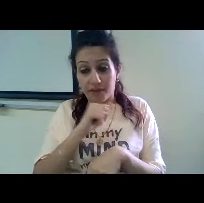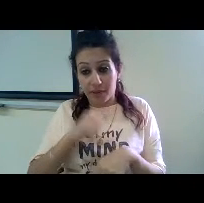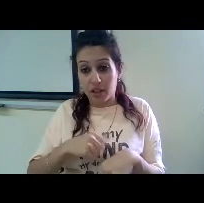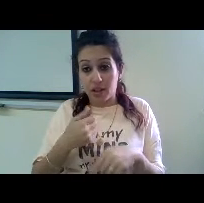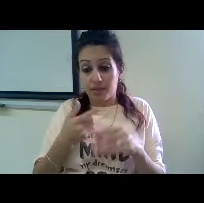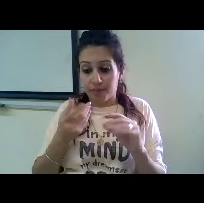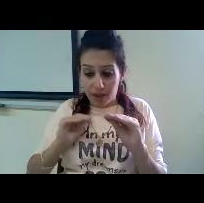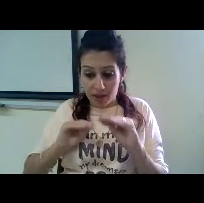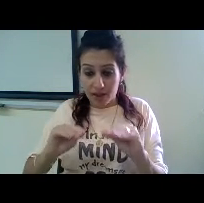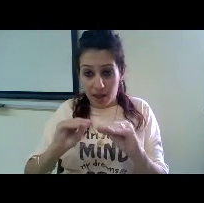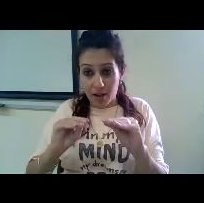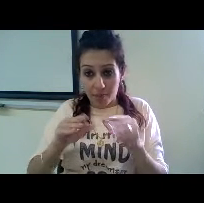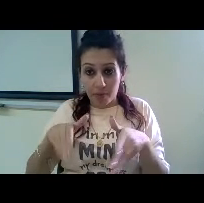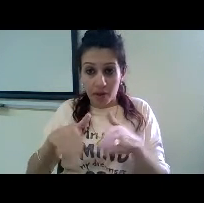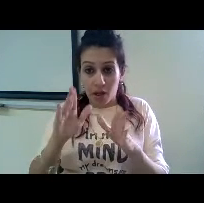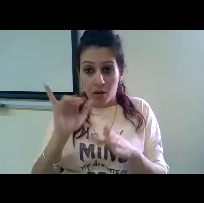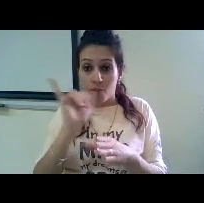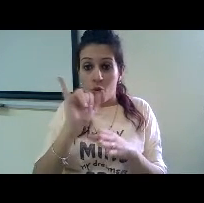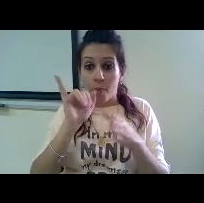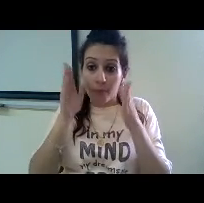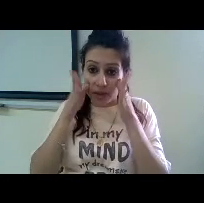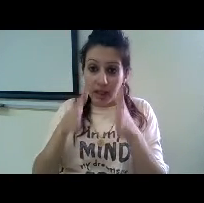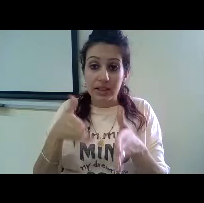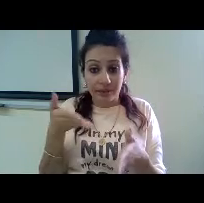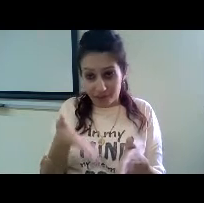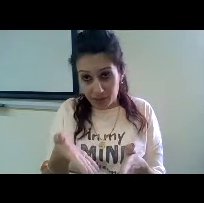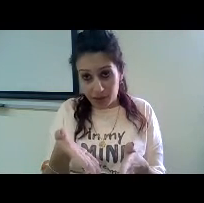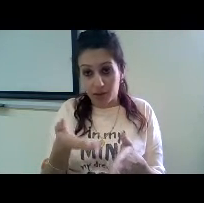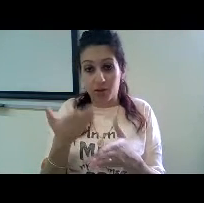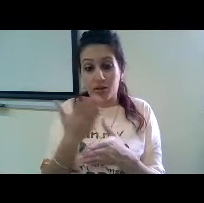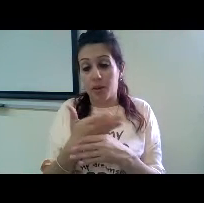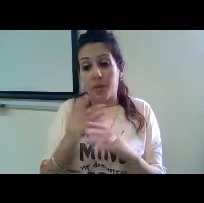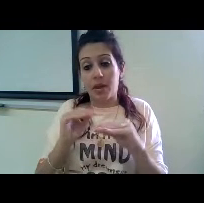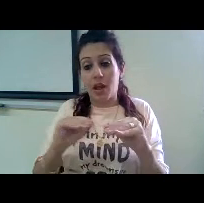this is what you can see on the right hand side of the screen. We're aiming for parents who are